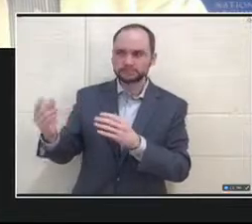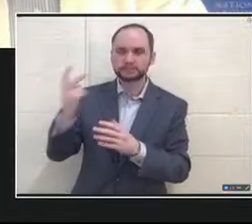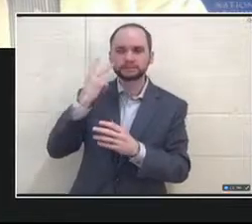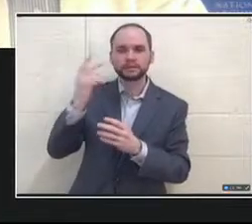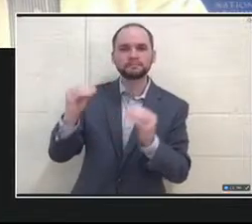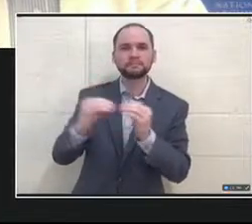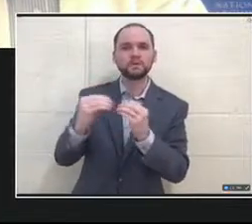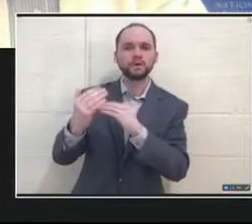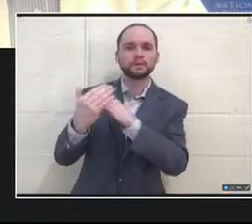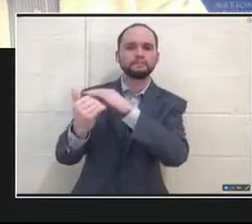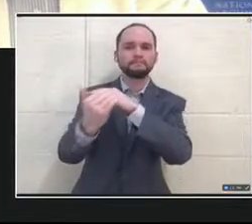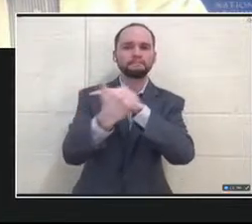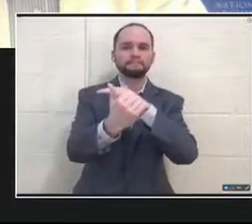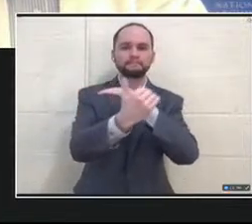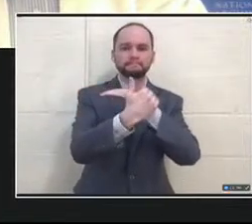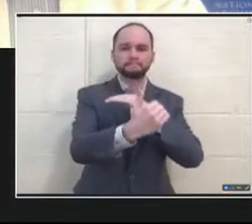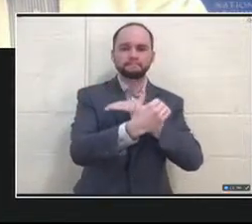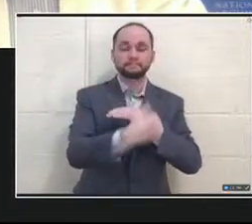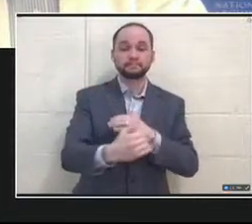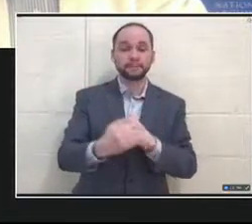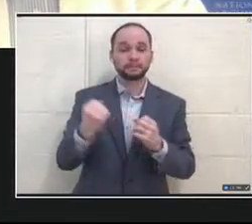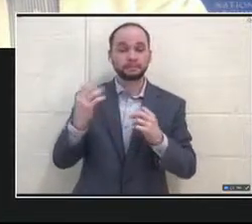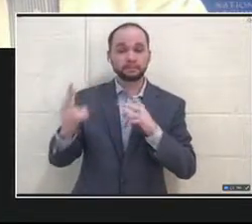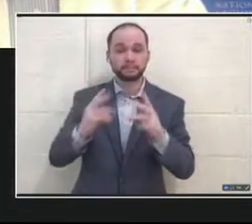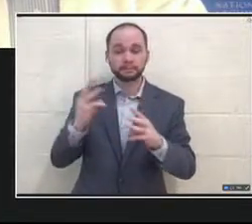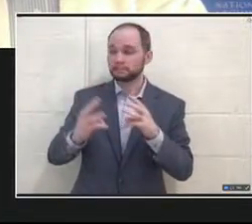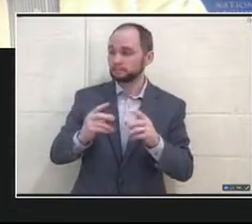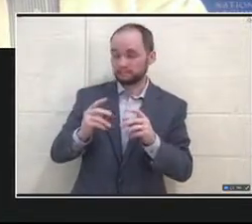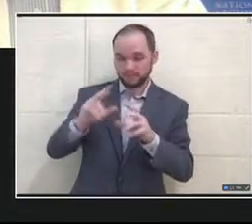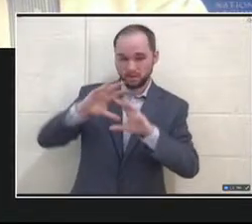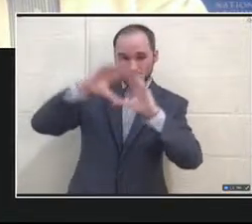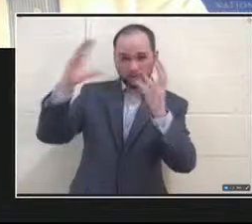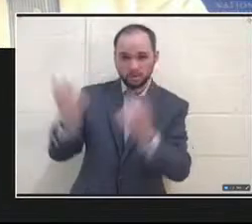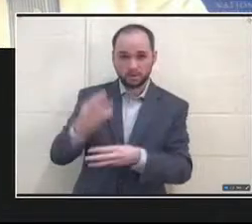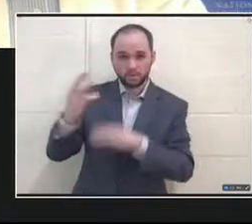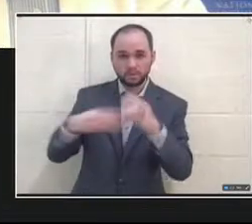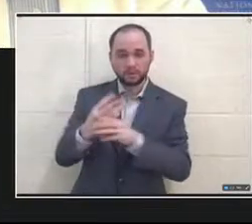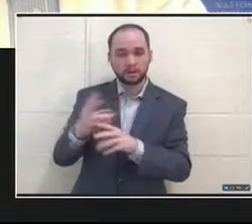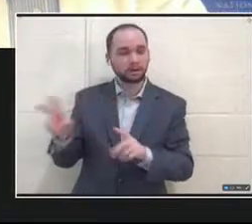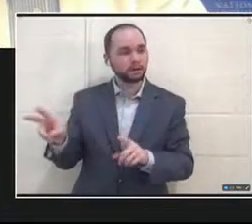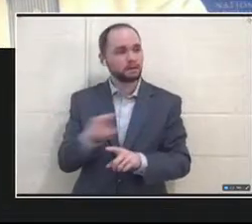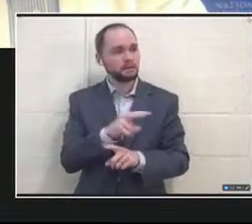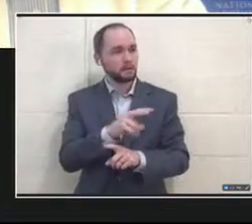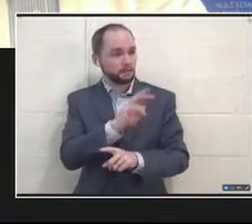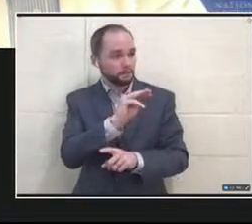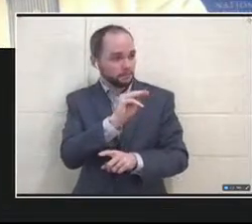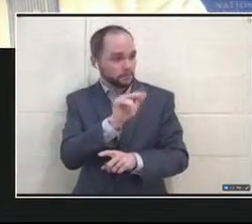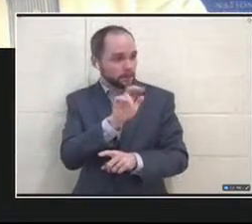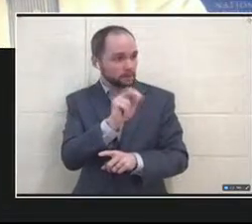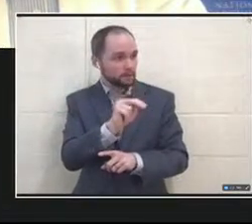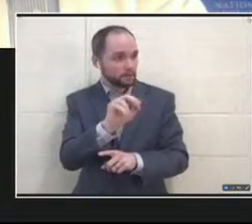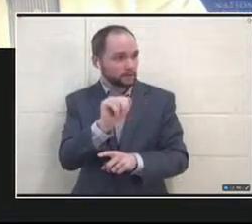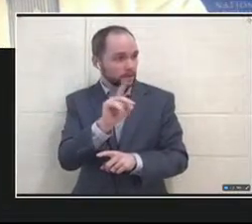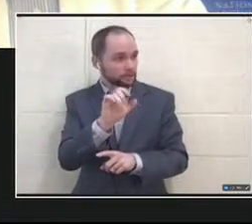the world for such a long time. And certainly I wanted to have that mark but also continue for